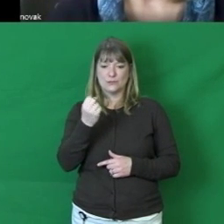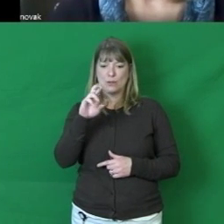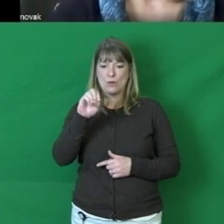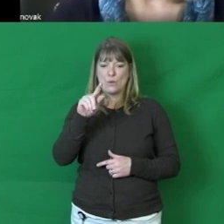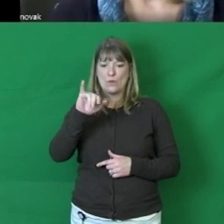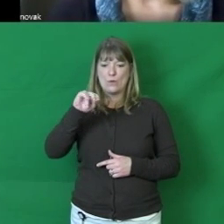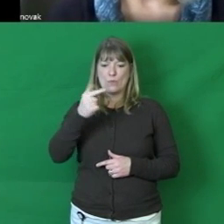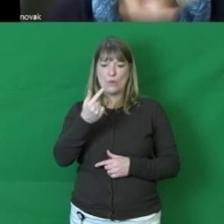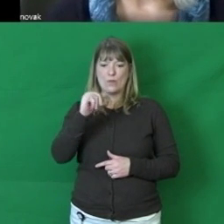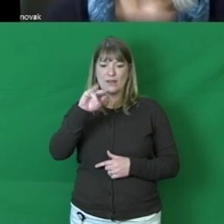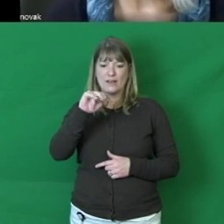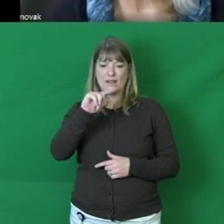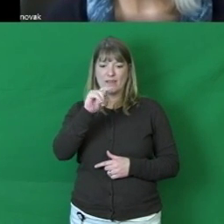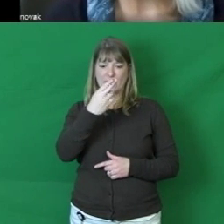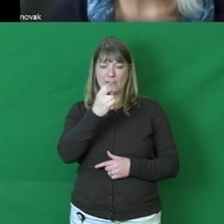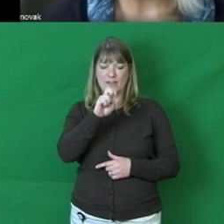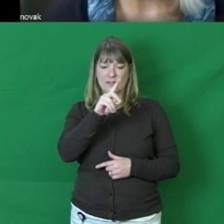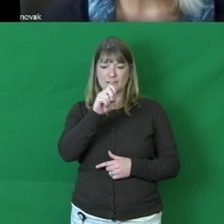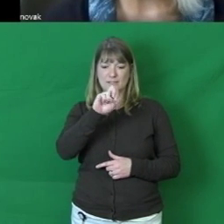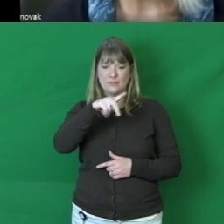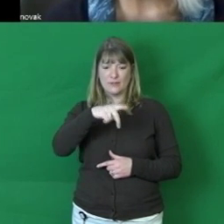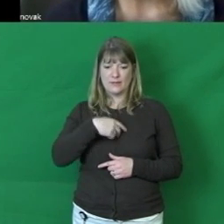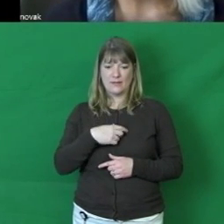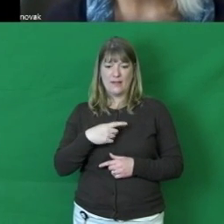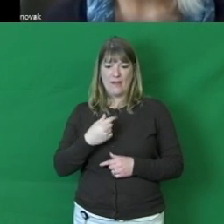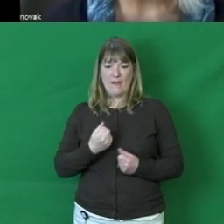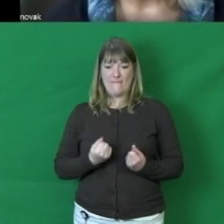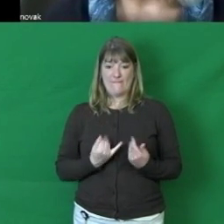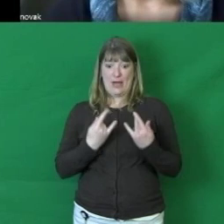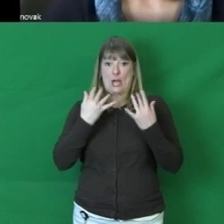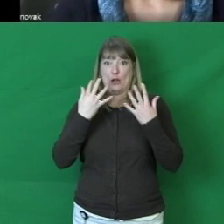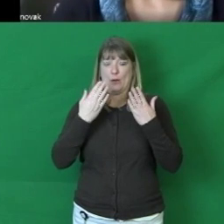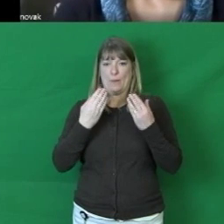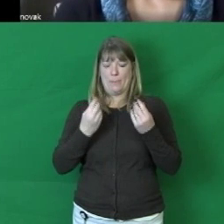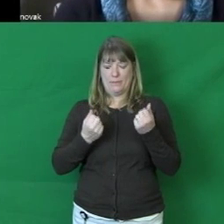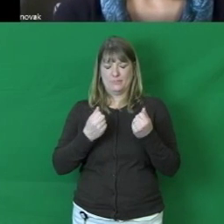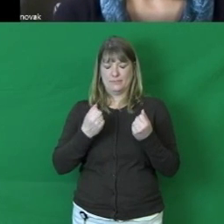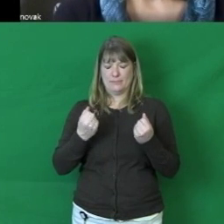She starts with the lyric, "There's a fire burning in my heart..." Of course, you'd have